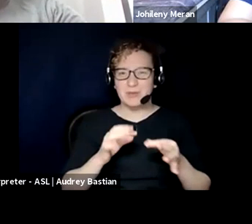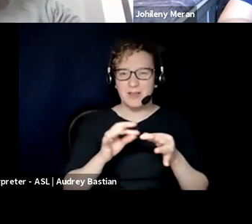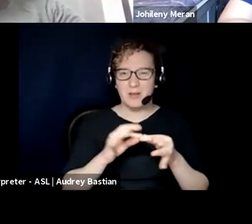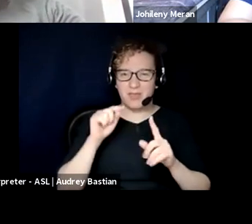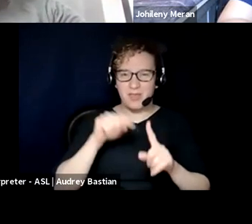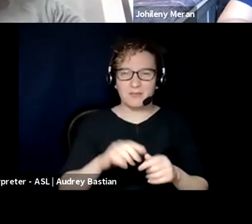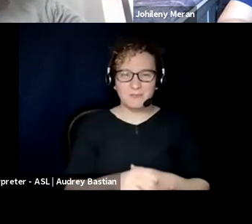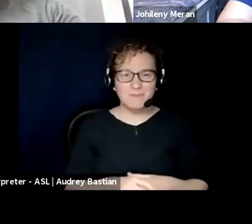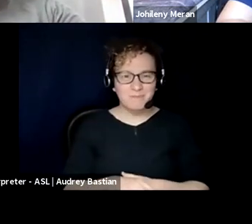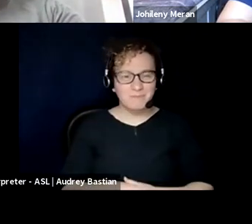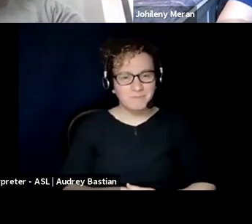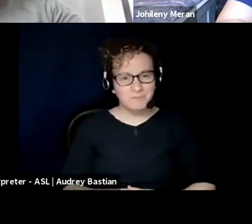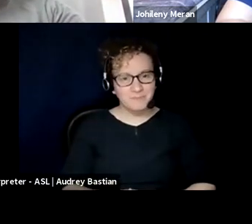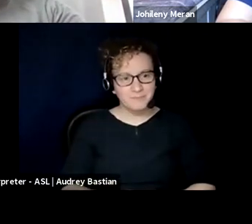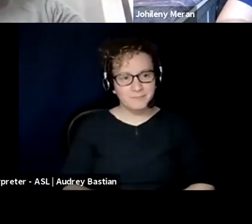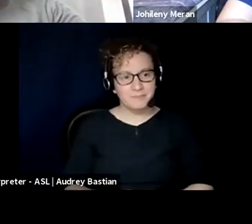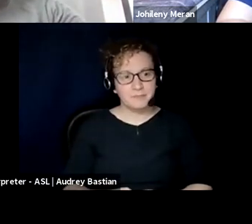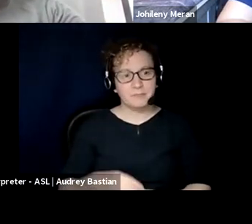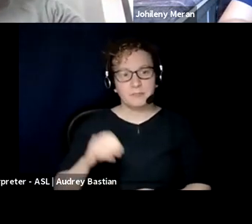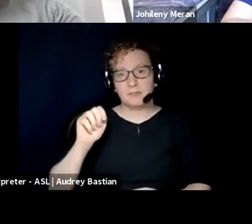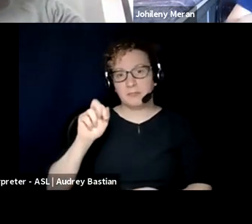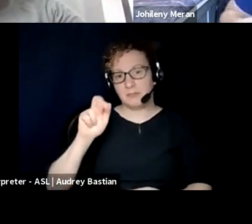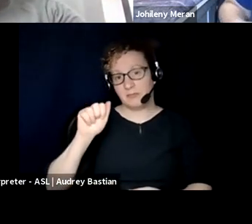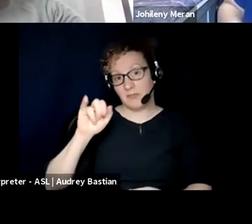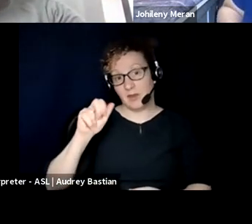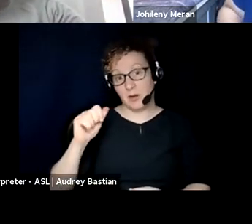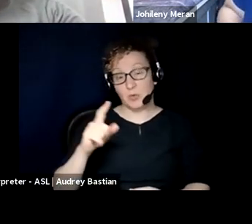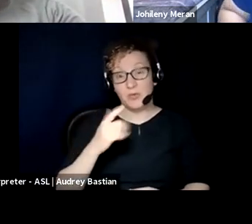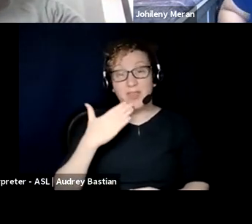Yes. And it is important, I think, to share that